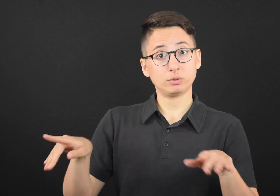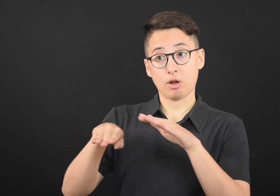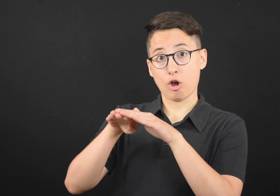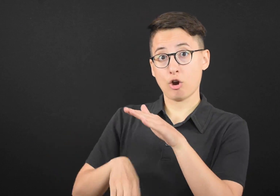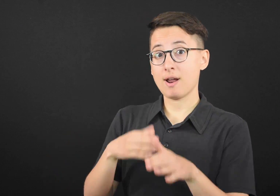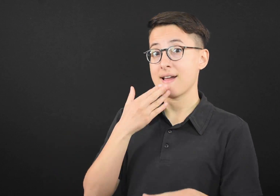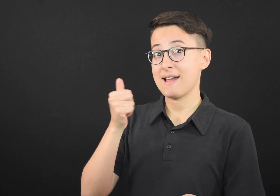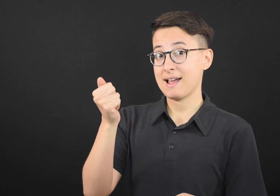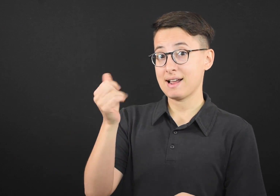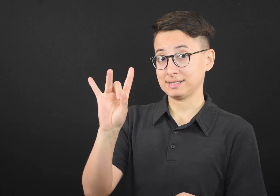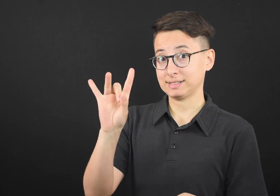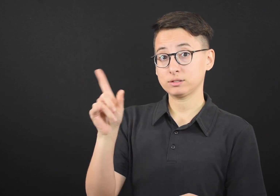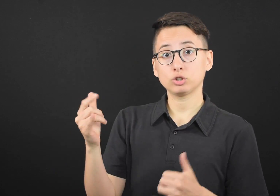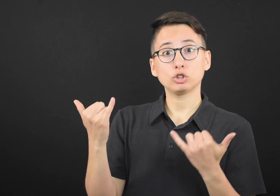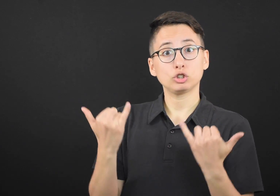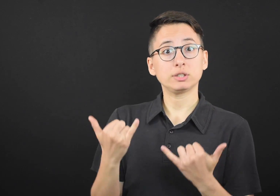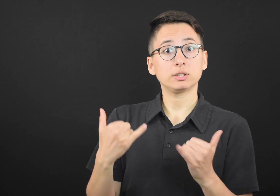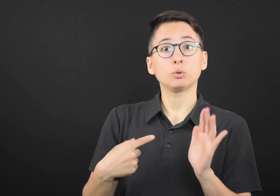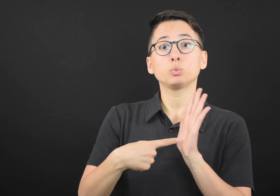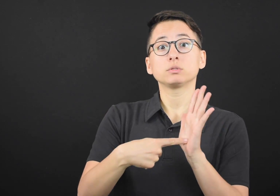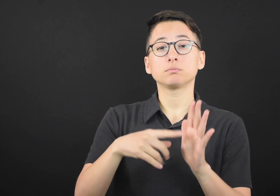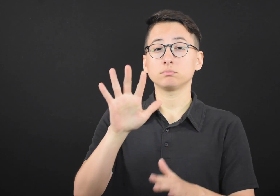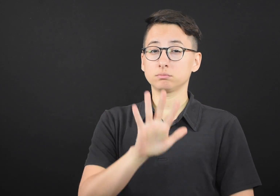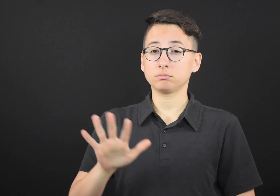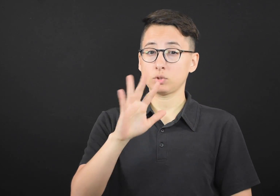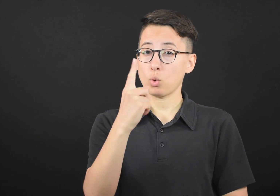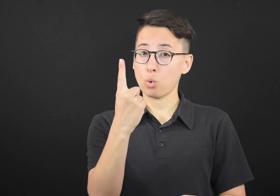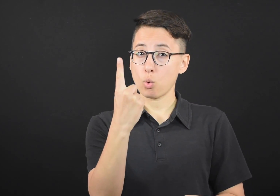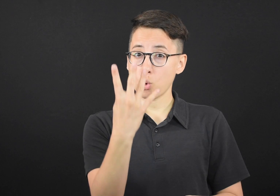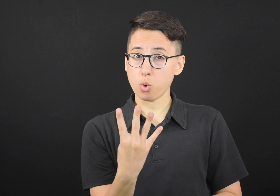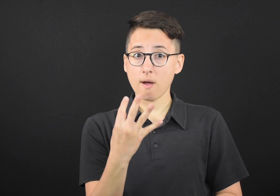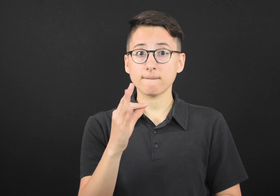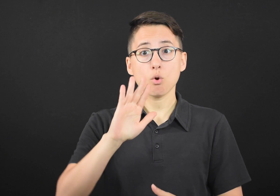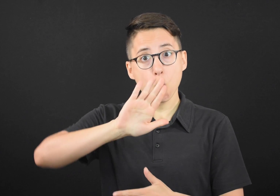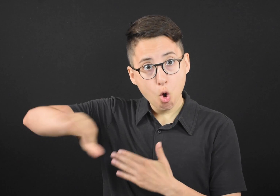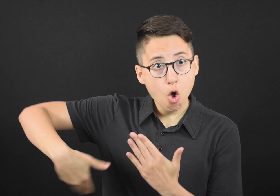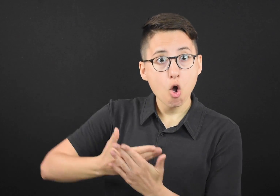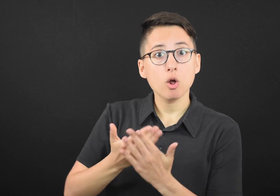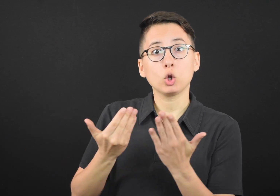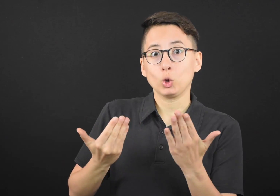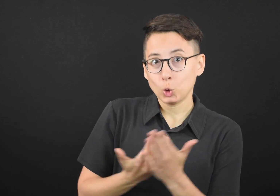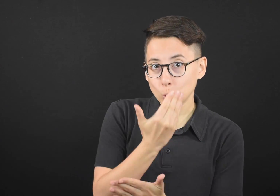Children under the age of 18 currently represent about one-quarter of